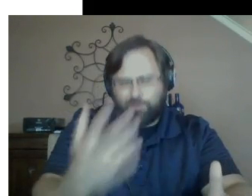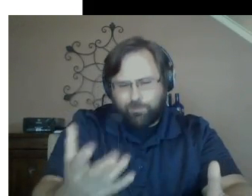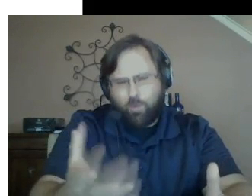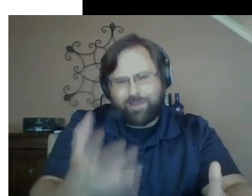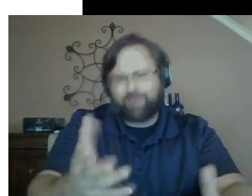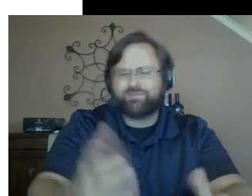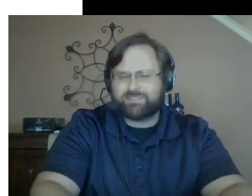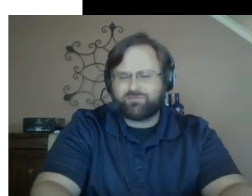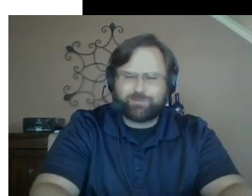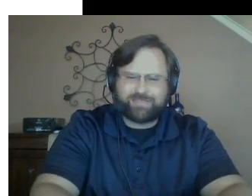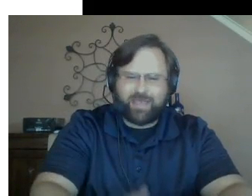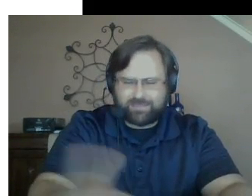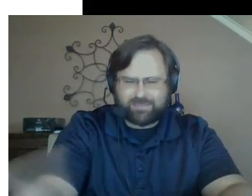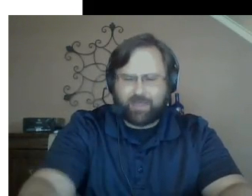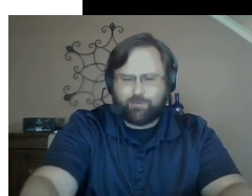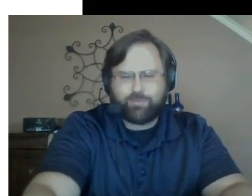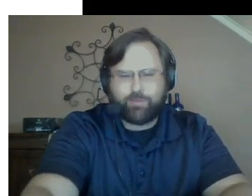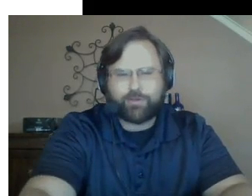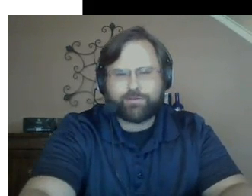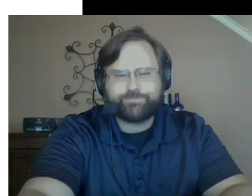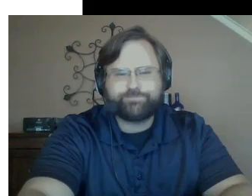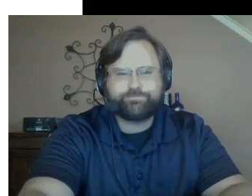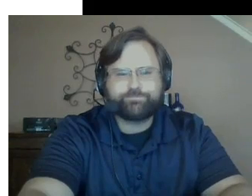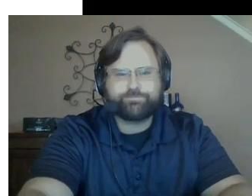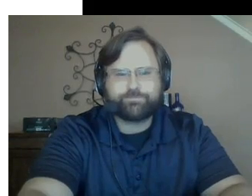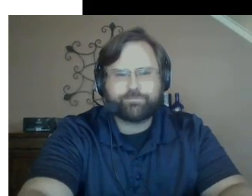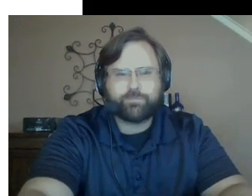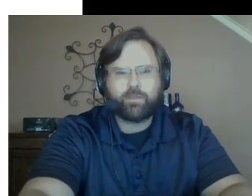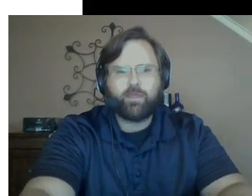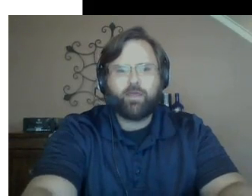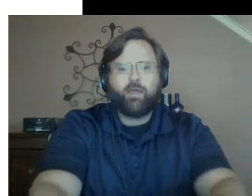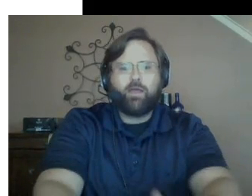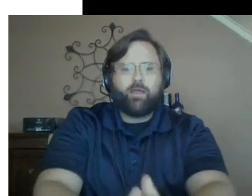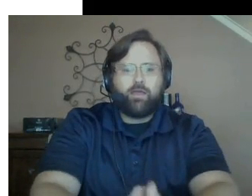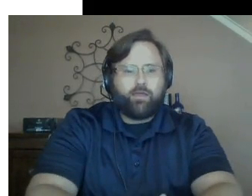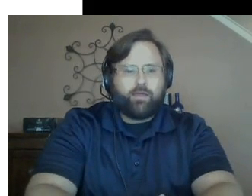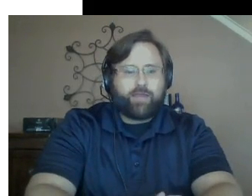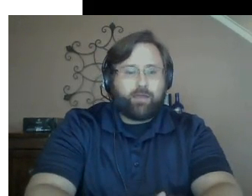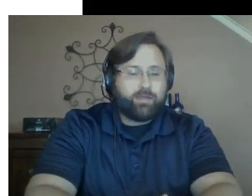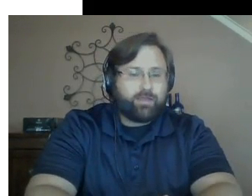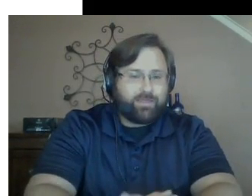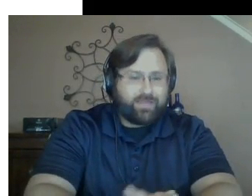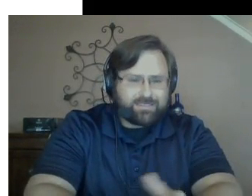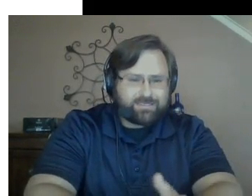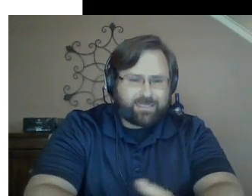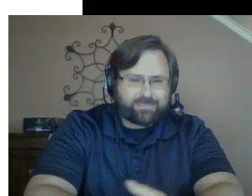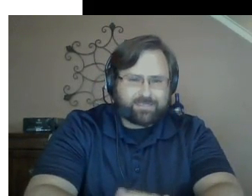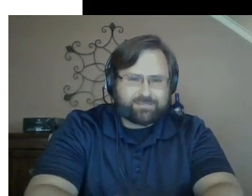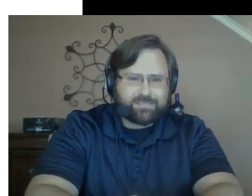the point of emphasis of what i'm saying is that i read the book now in these sentences